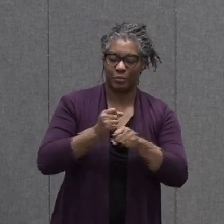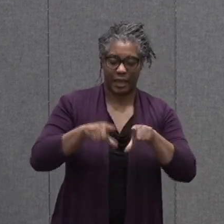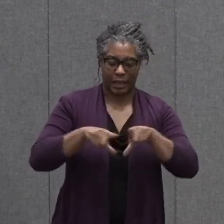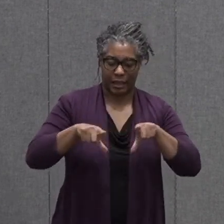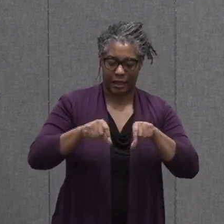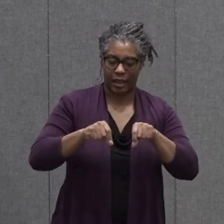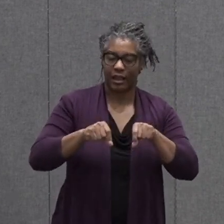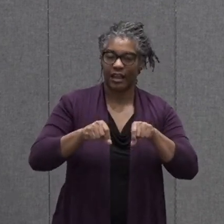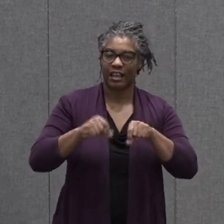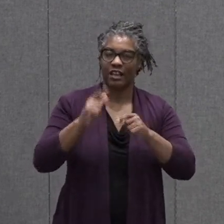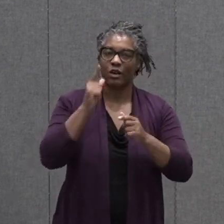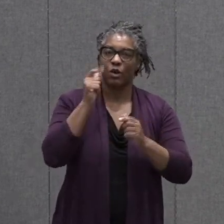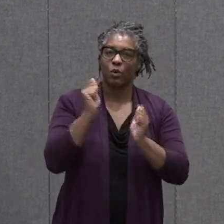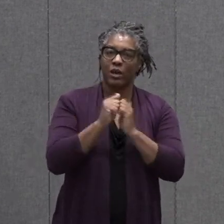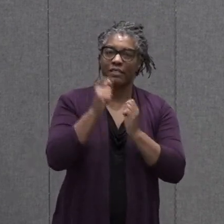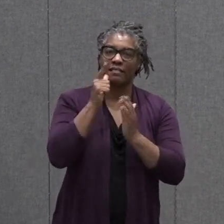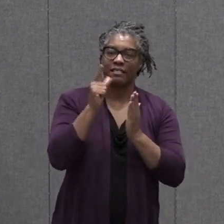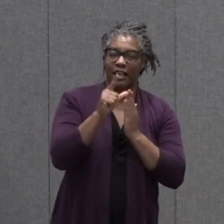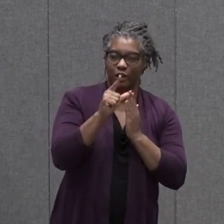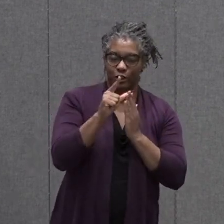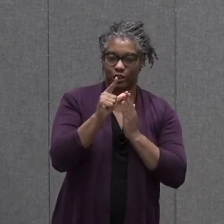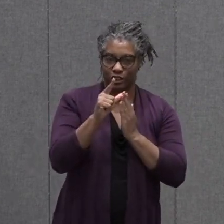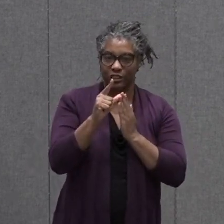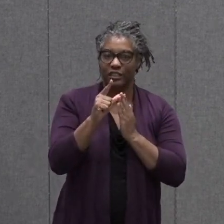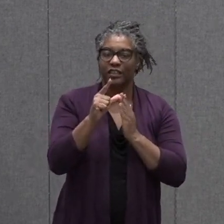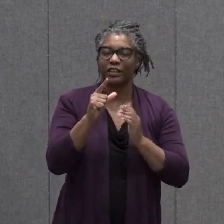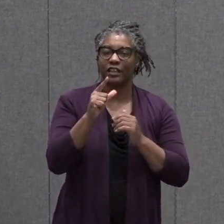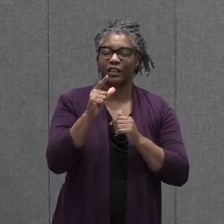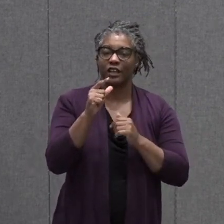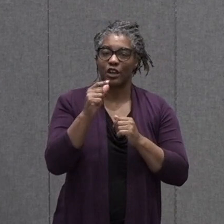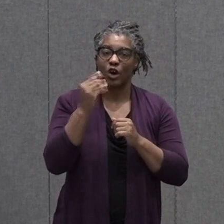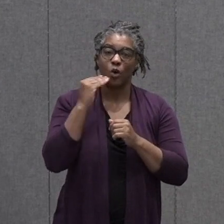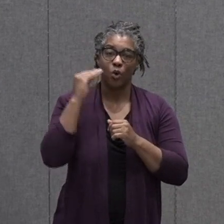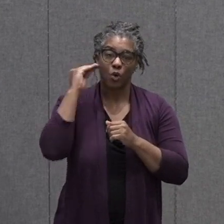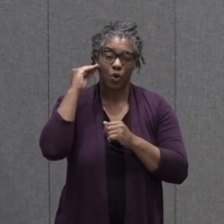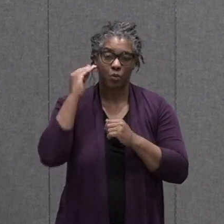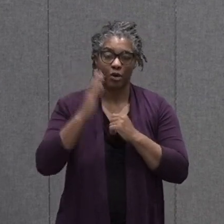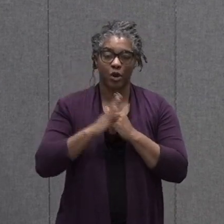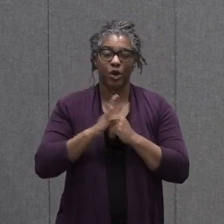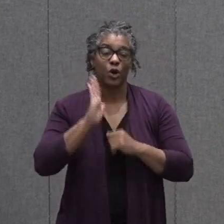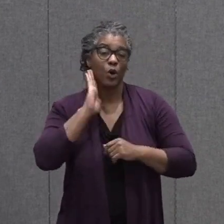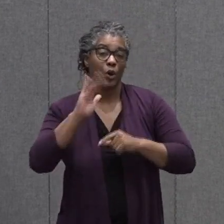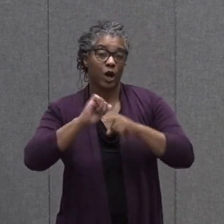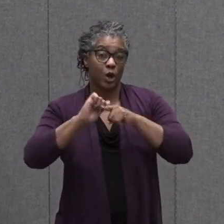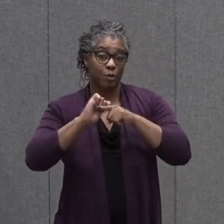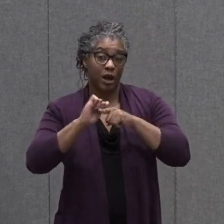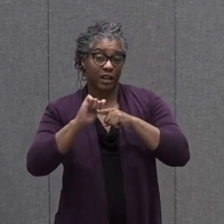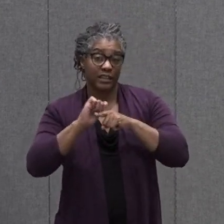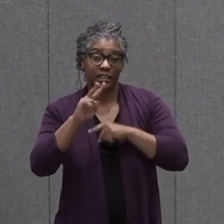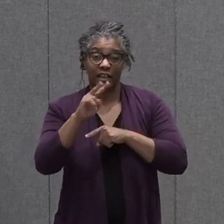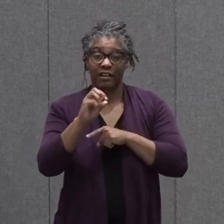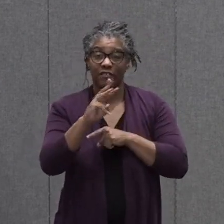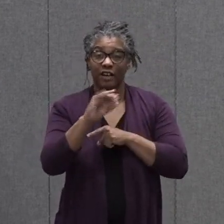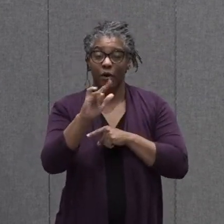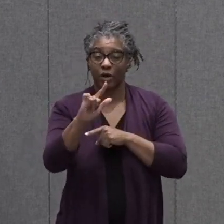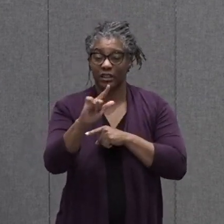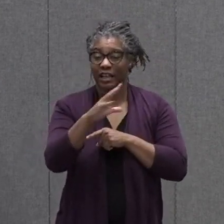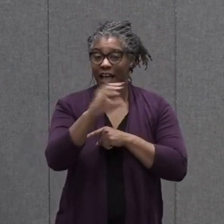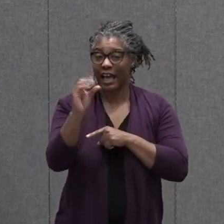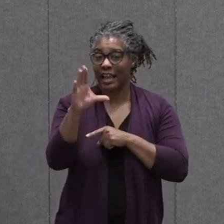with some of our vowel and consonant sounds. We're gonna make a new chart today, to write some letters